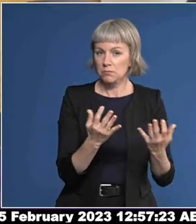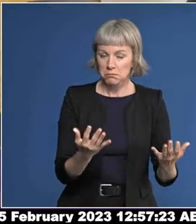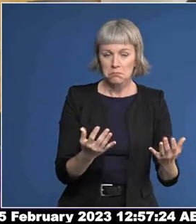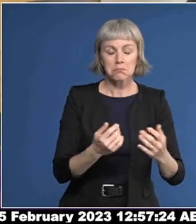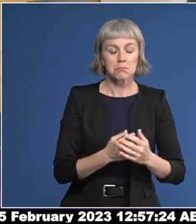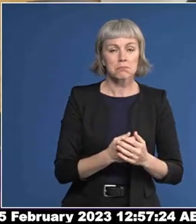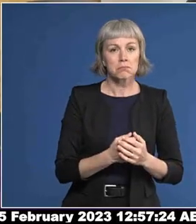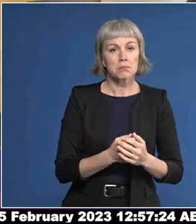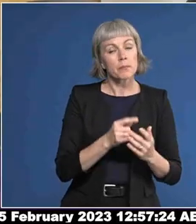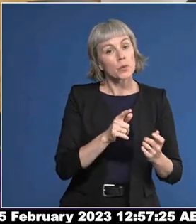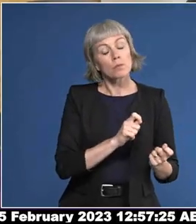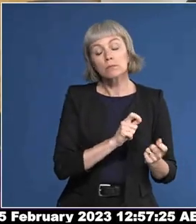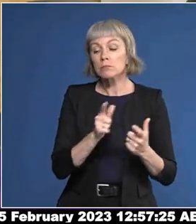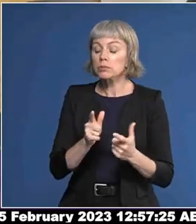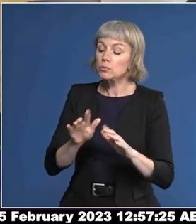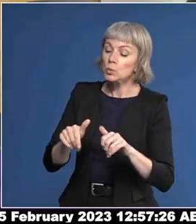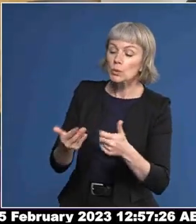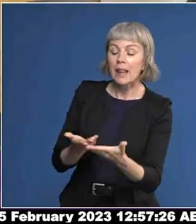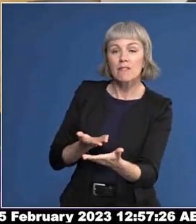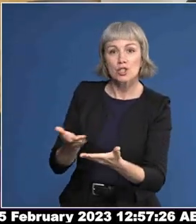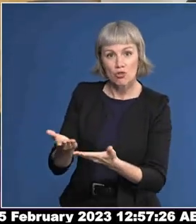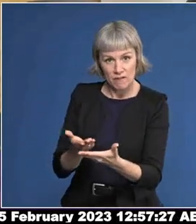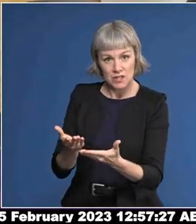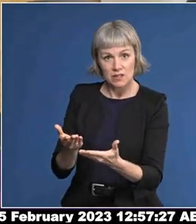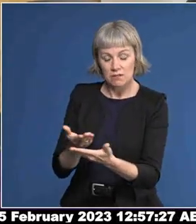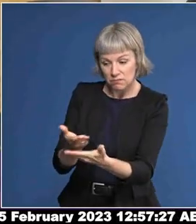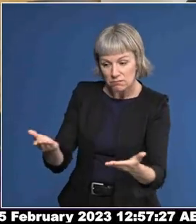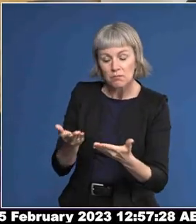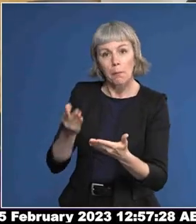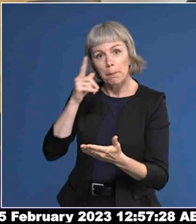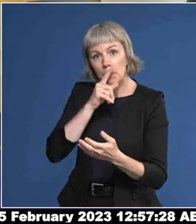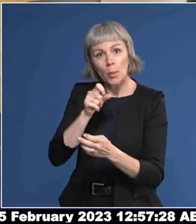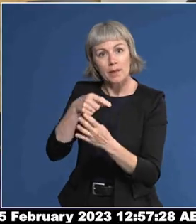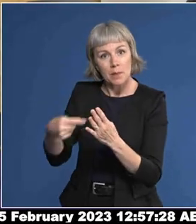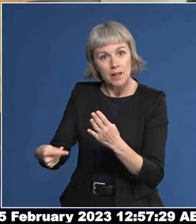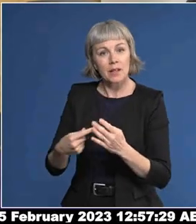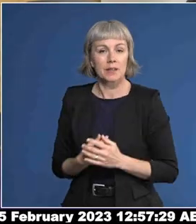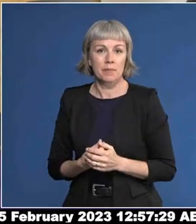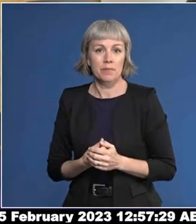you may have people with whom you provide services who may have challenging behaviours